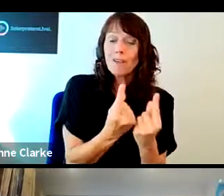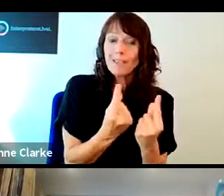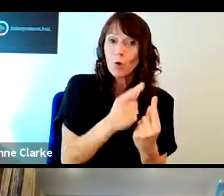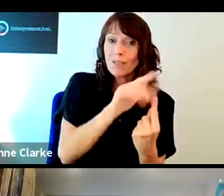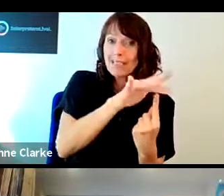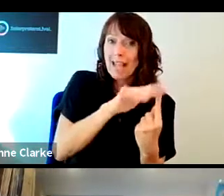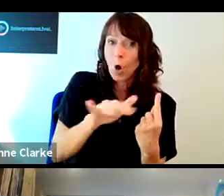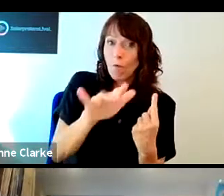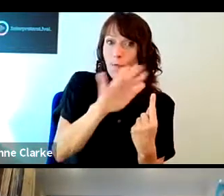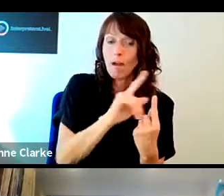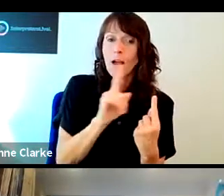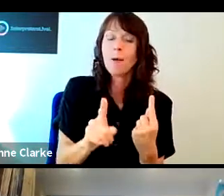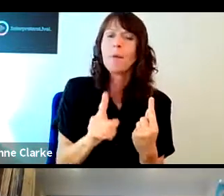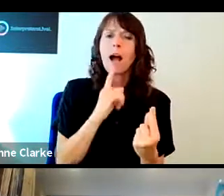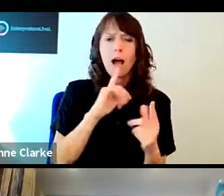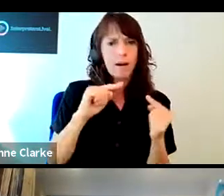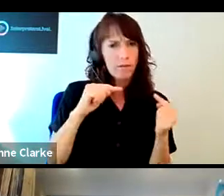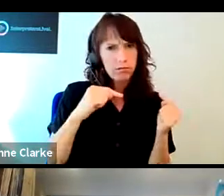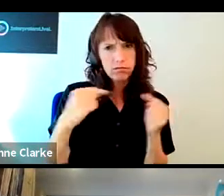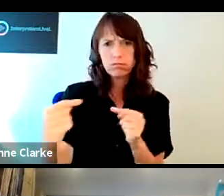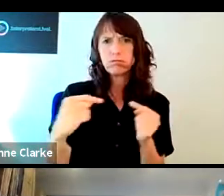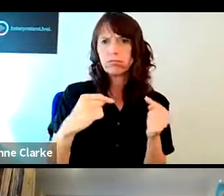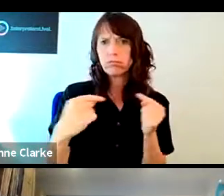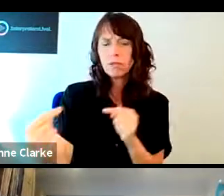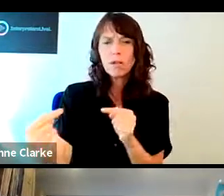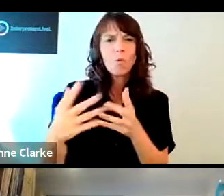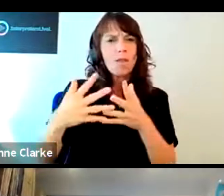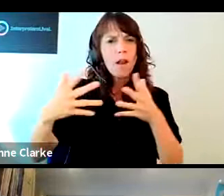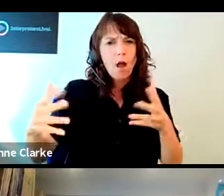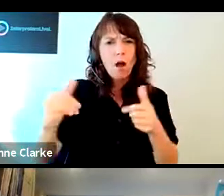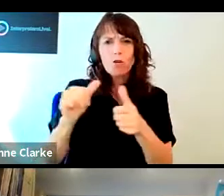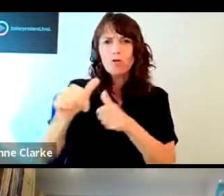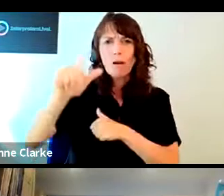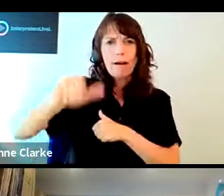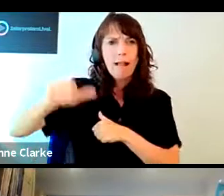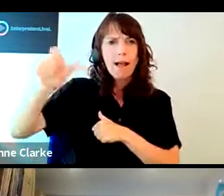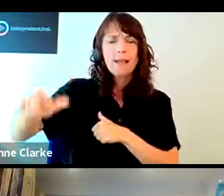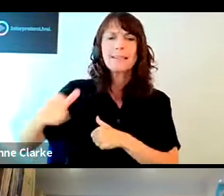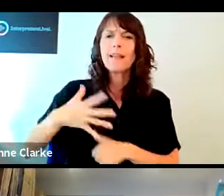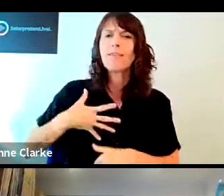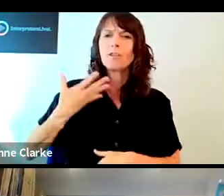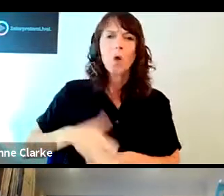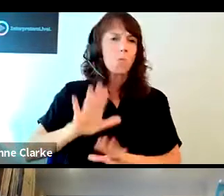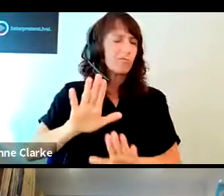I fought those battles with our large clients and they don't want to hear it. So I just want